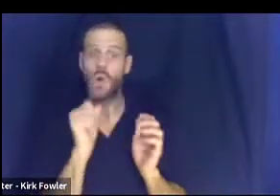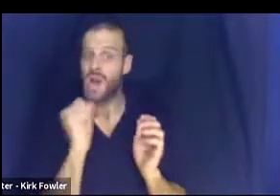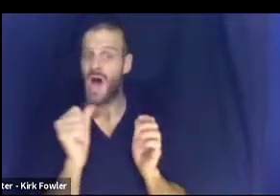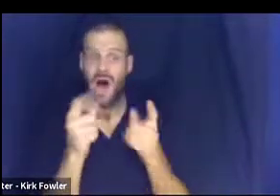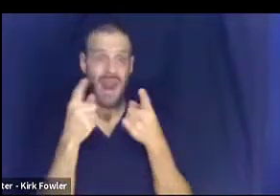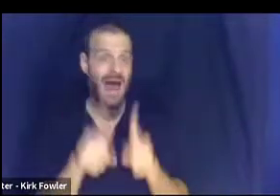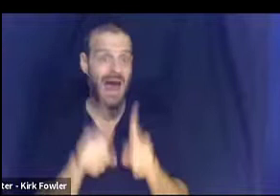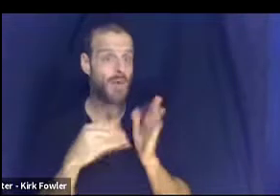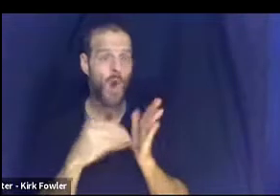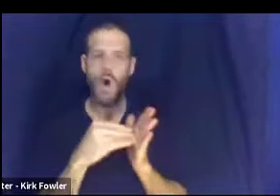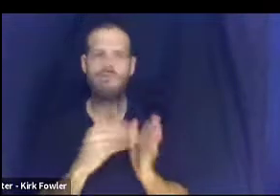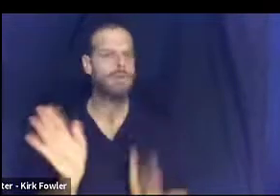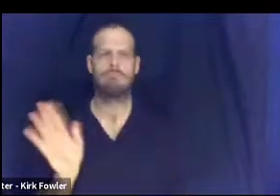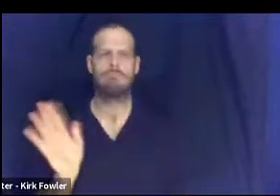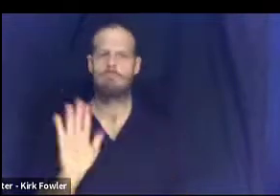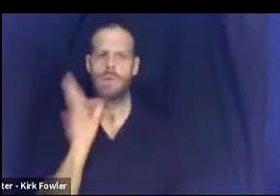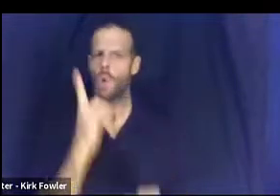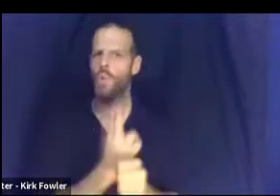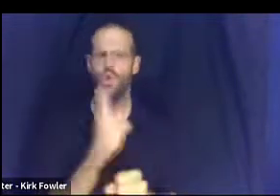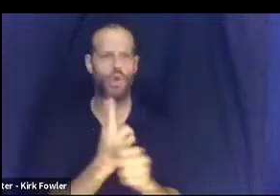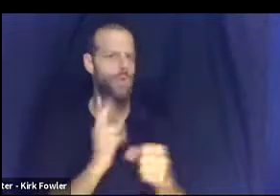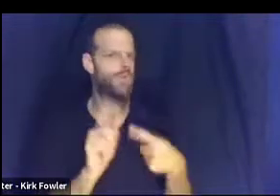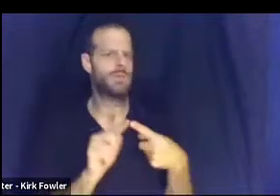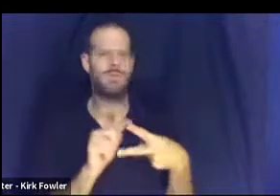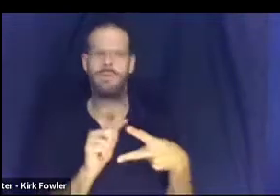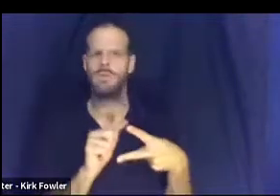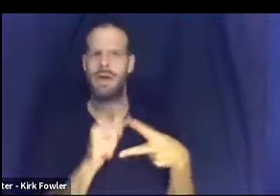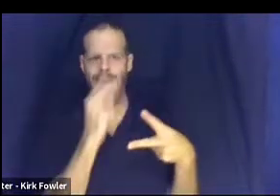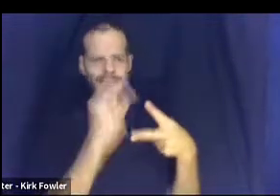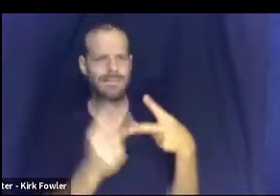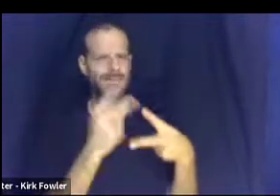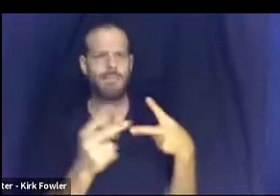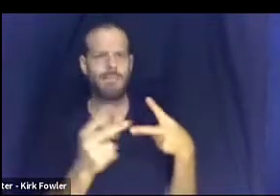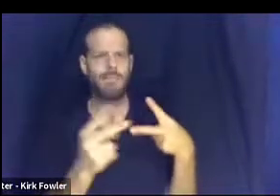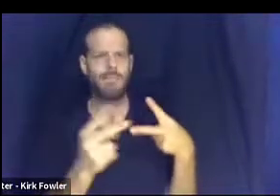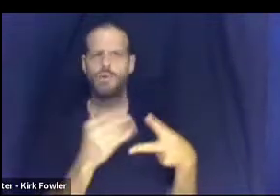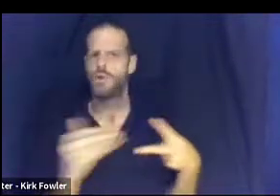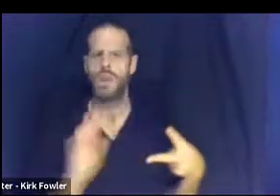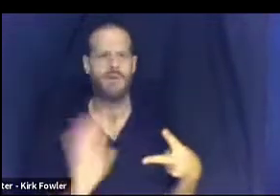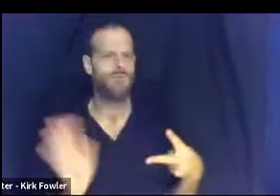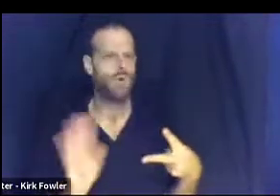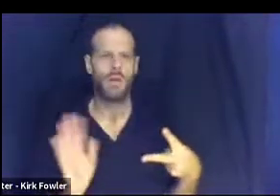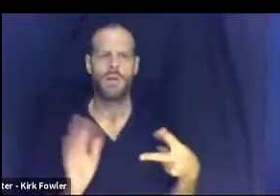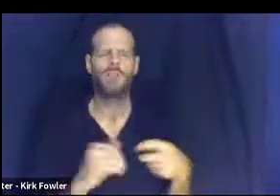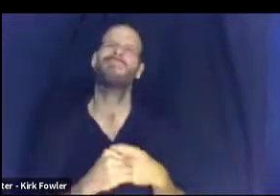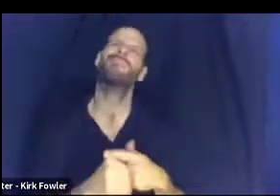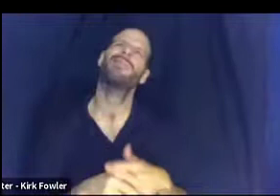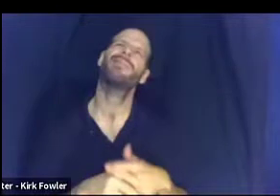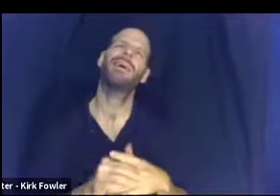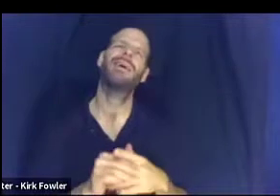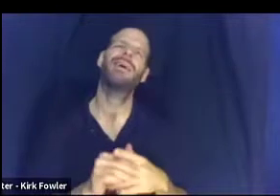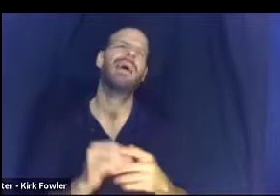So, a child who's on an anticipation level, I'm not gonna give you a strict number, but I would say usually,